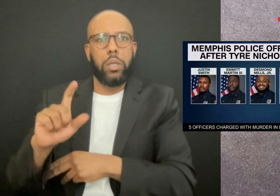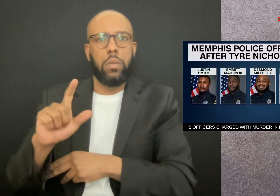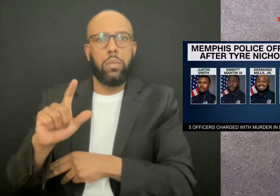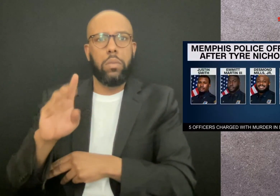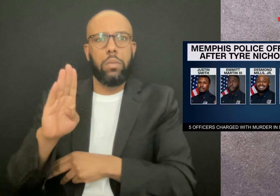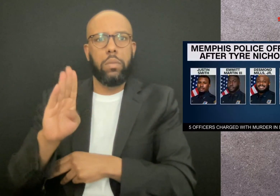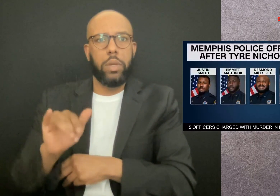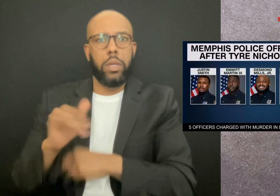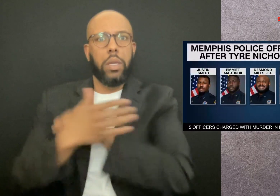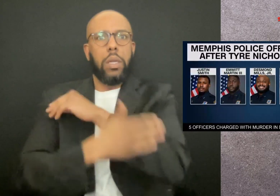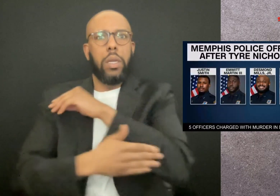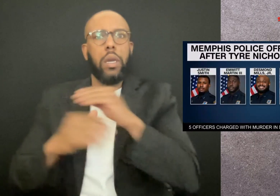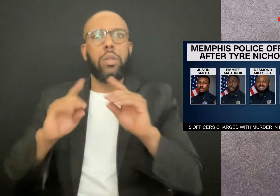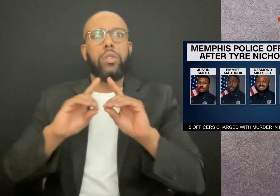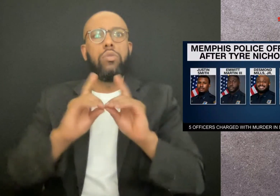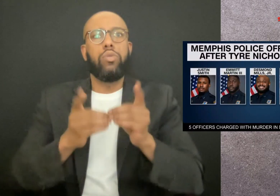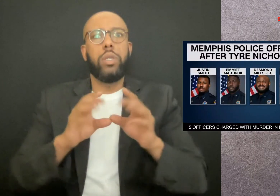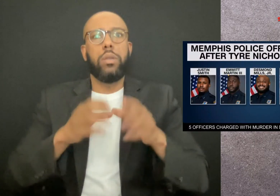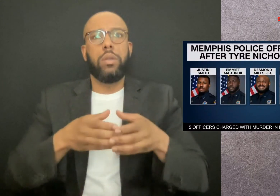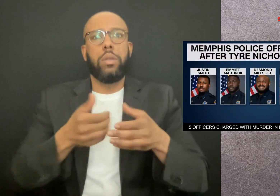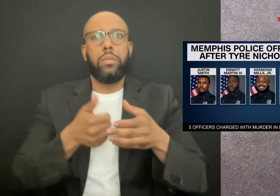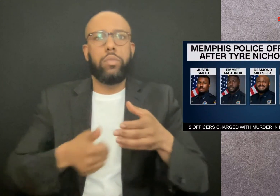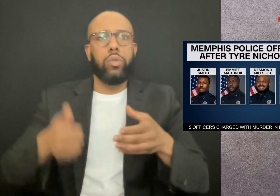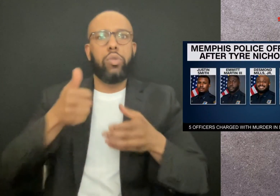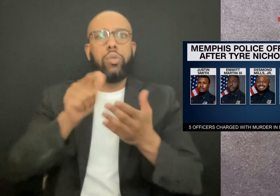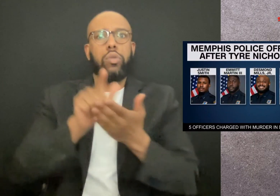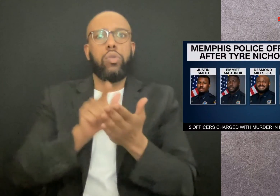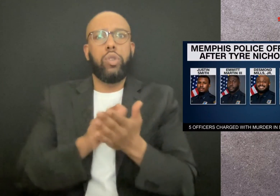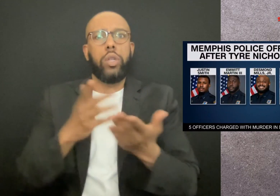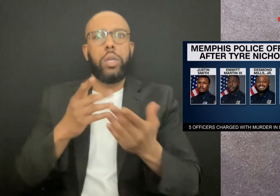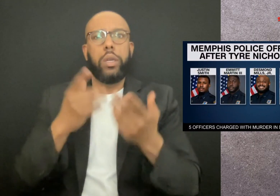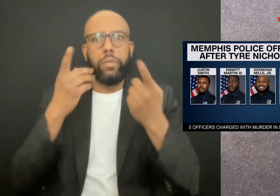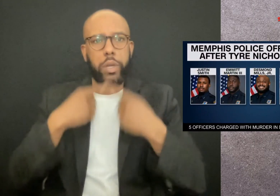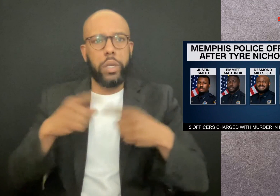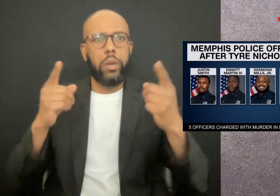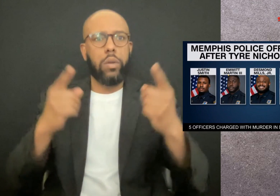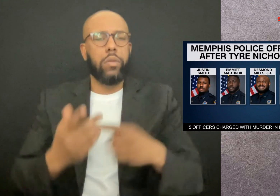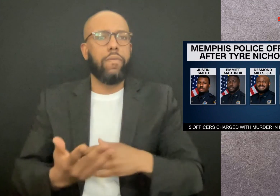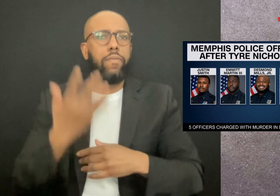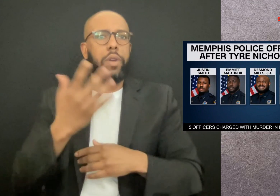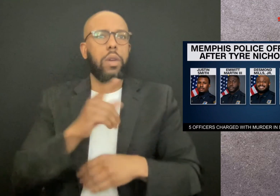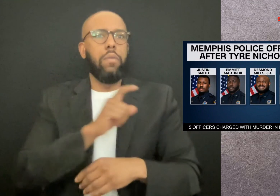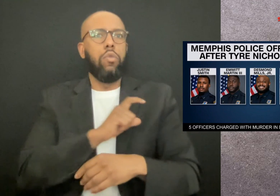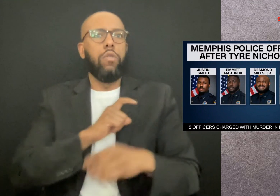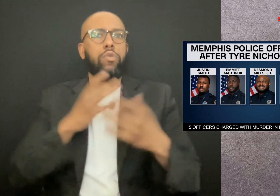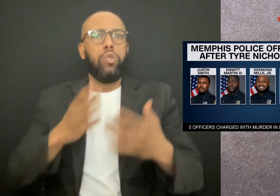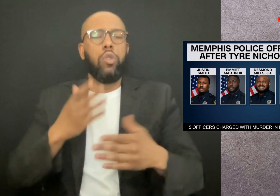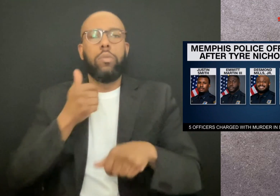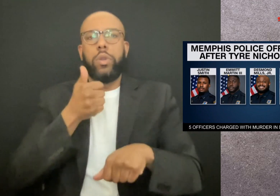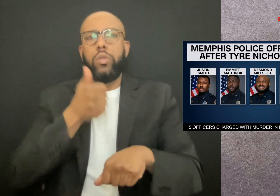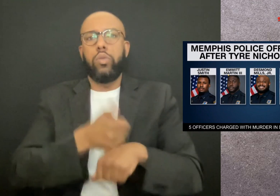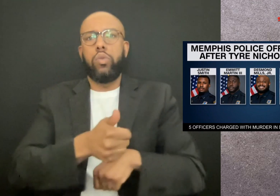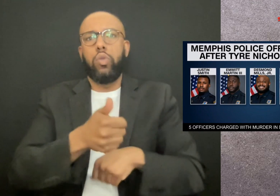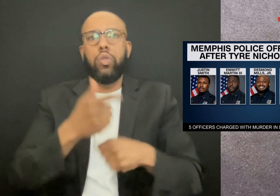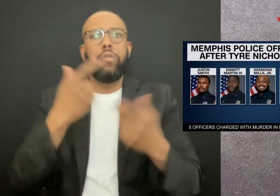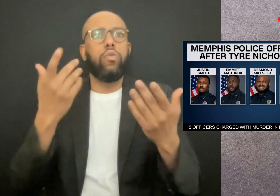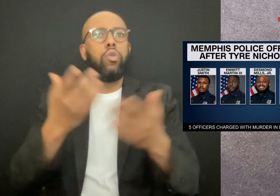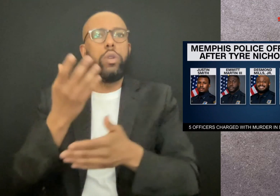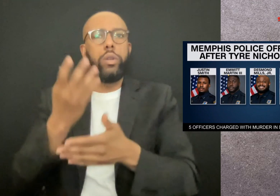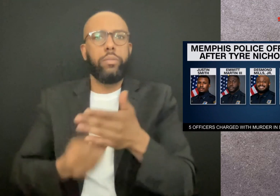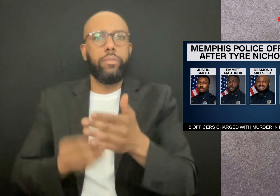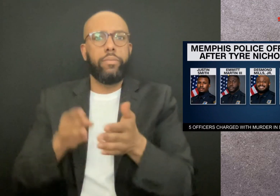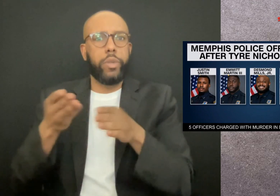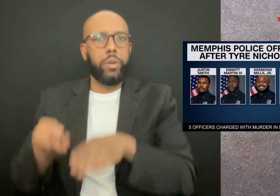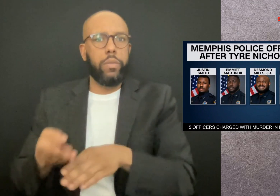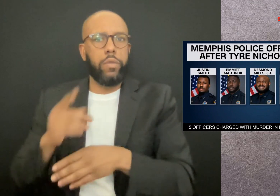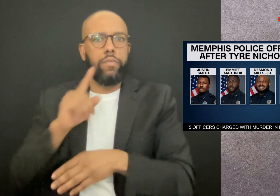district attorney announced five officers will be charged in the death of 29-year-old Tyre Nichols